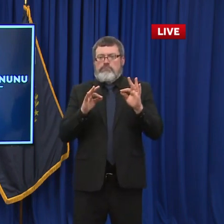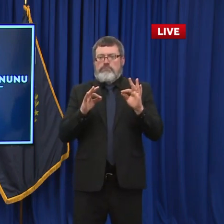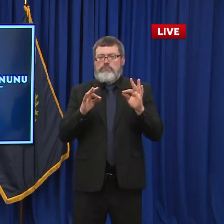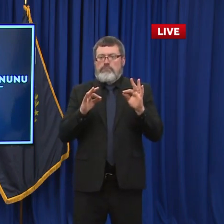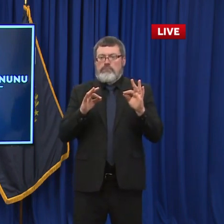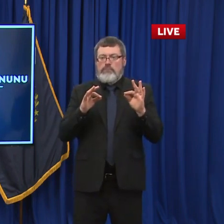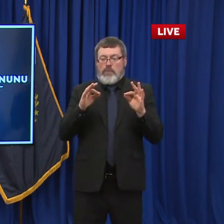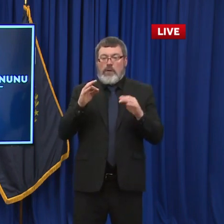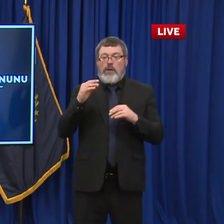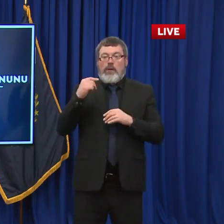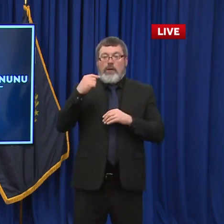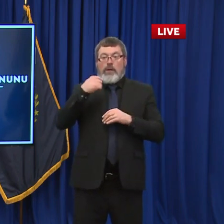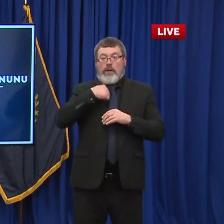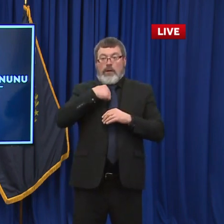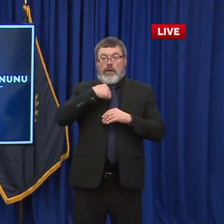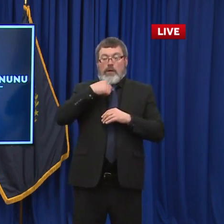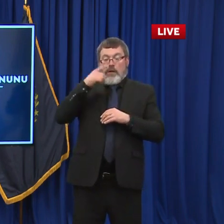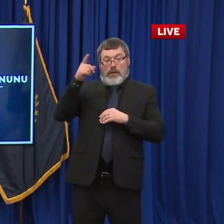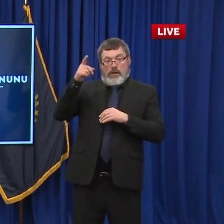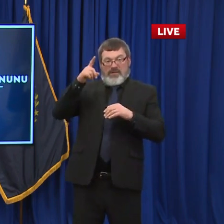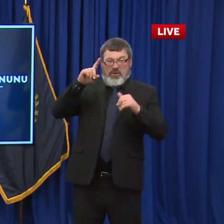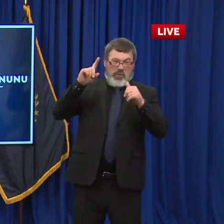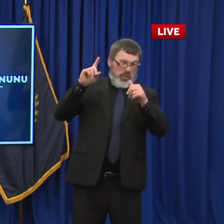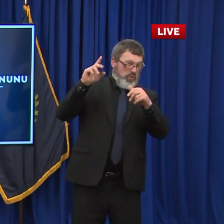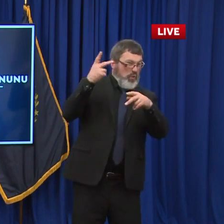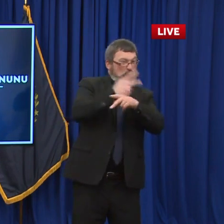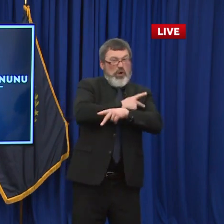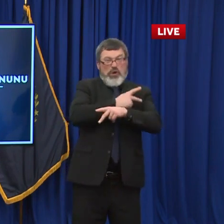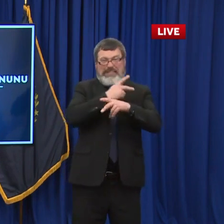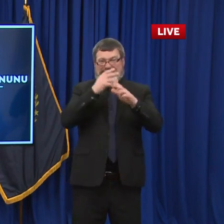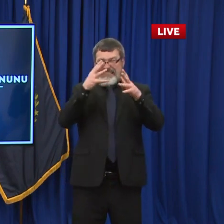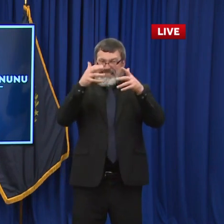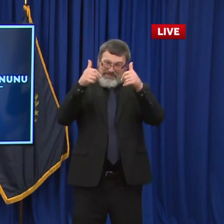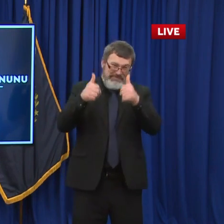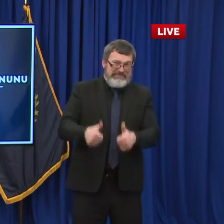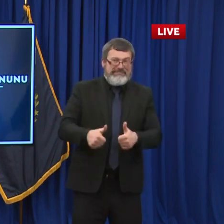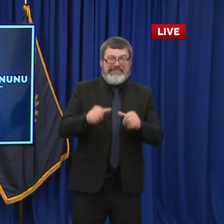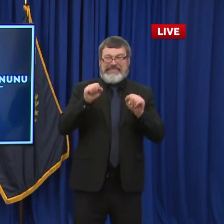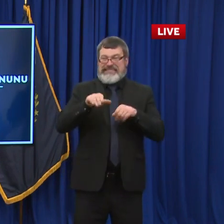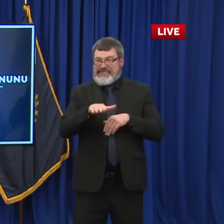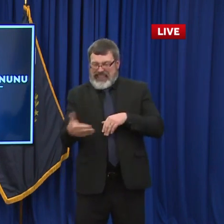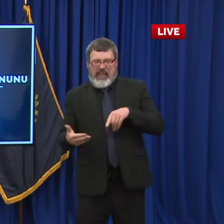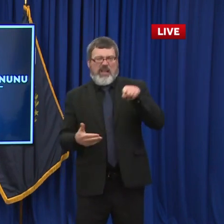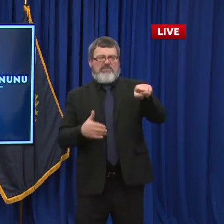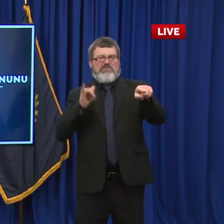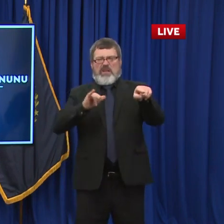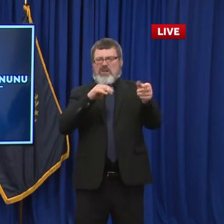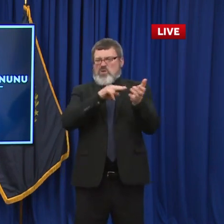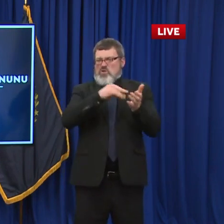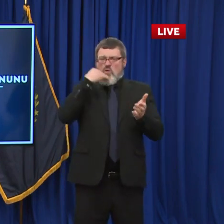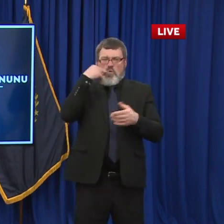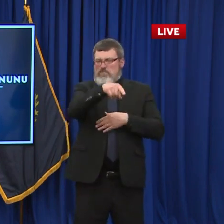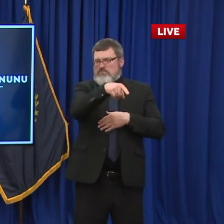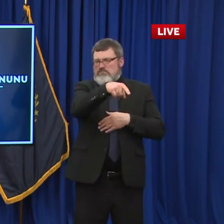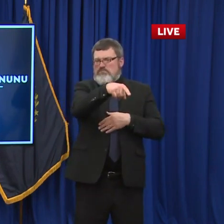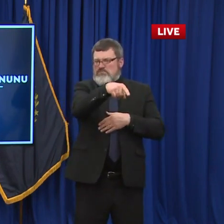WE’VE MADE A VERY PUBLIC AND I THINK PEOPLE UNDERSTAND WHERE THE HIGHEST RISK ARE AND THEY UNDERSTAND WHERE THEY ARE IN LINE. SO TO SAY AND I THINK IT’S A GOOD PLAN.